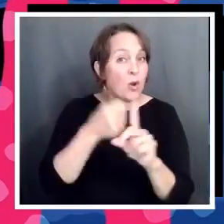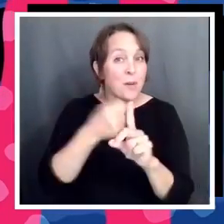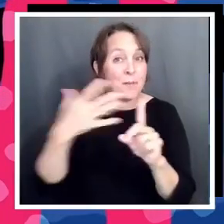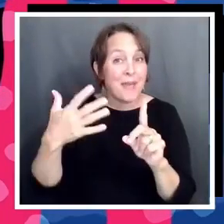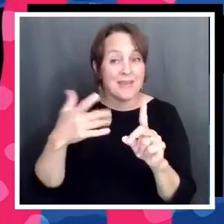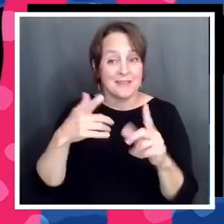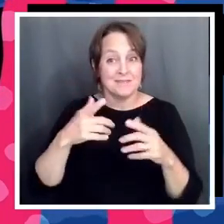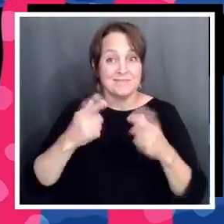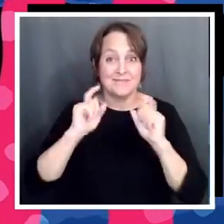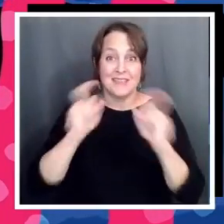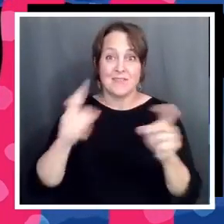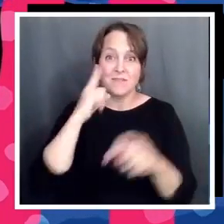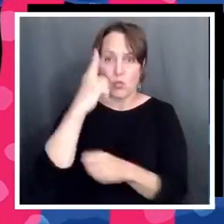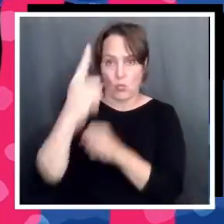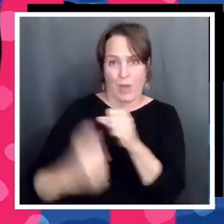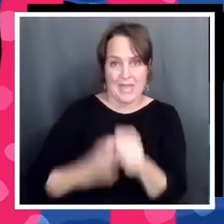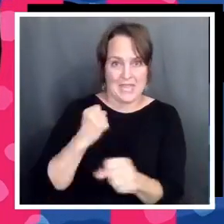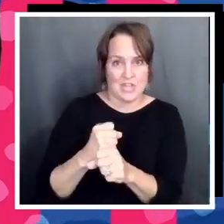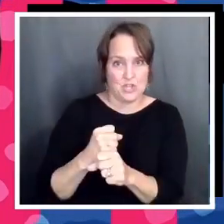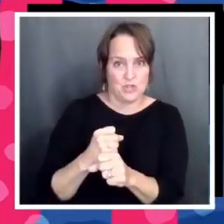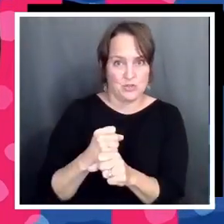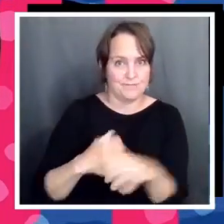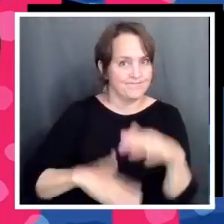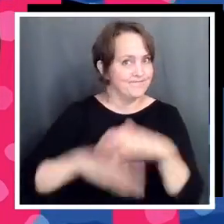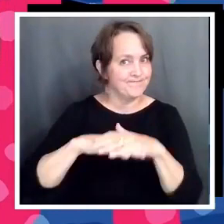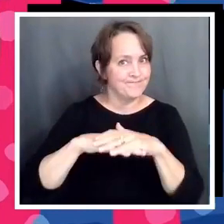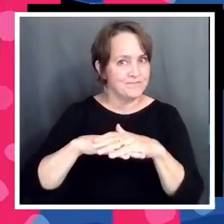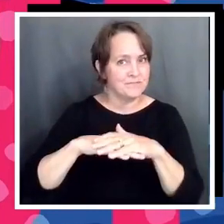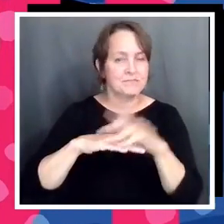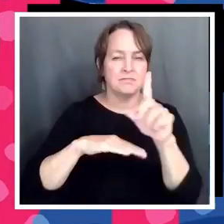KEEP IN MIND, THIS FIGHT IS NOT OVER.